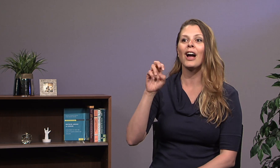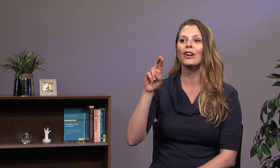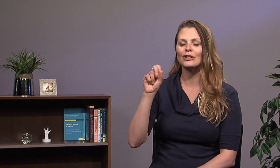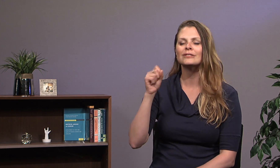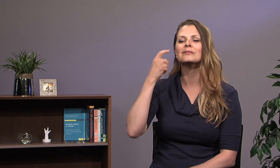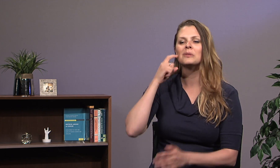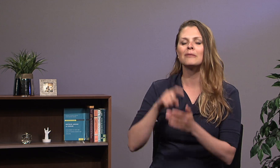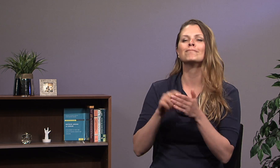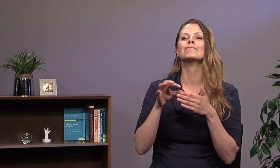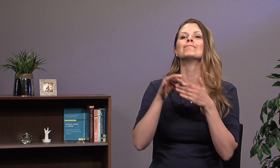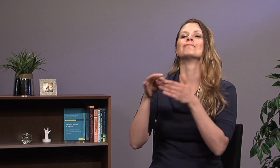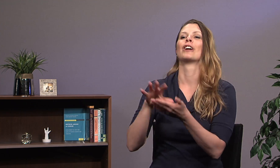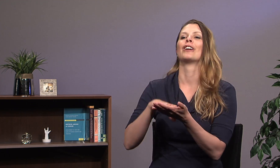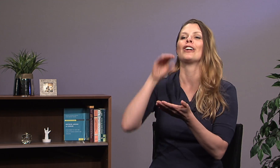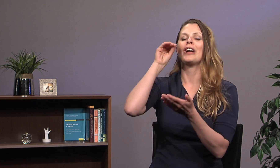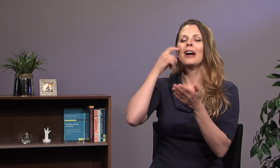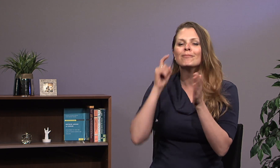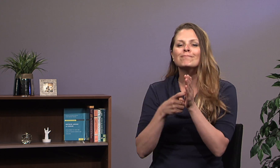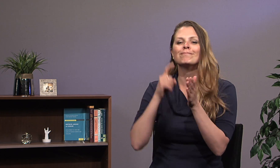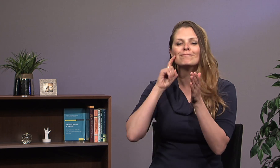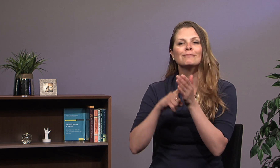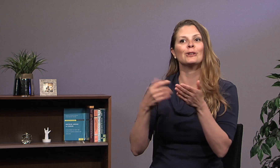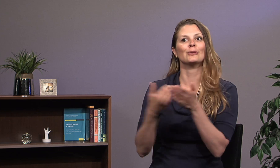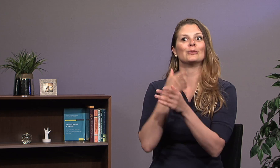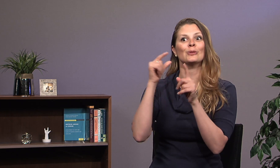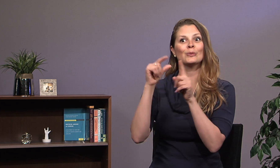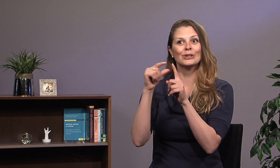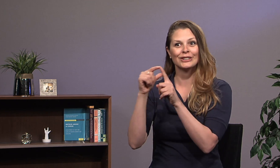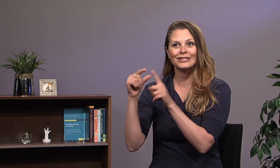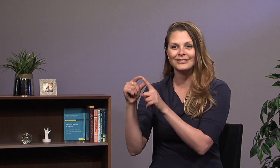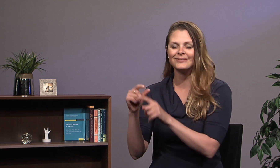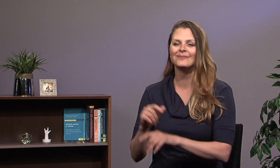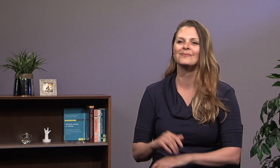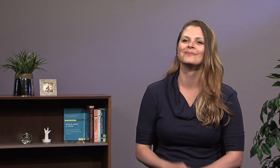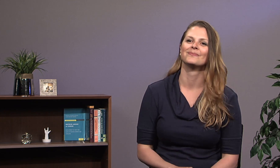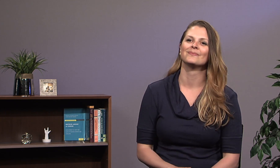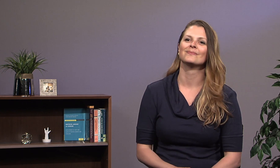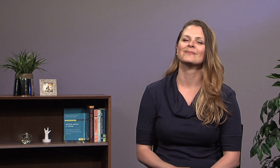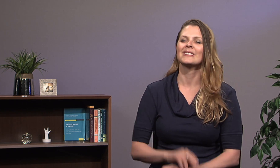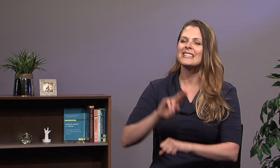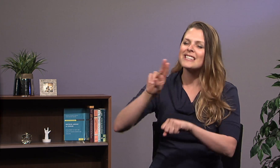to detect patterns which lead to the discovery of new words.